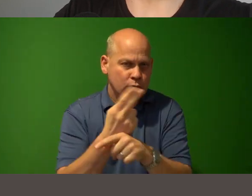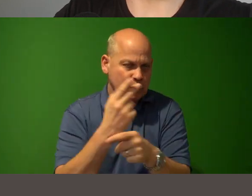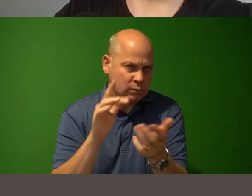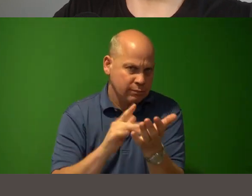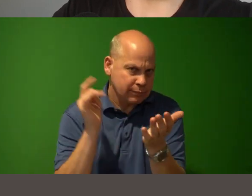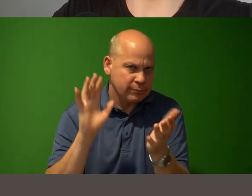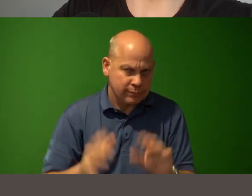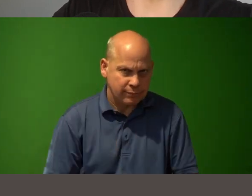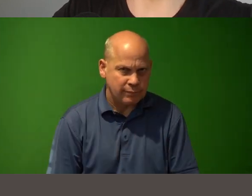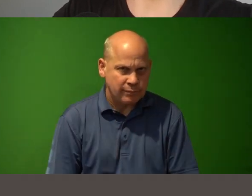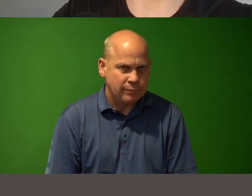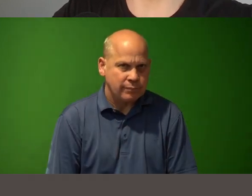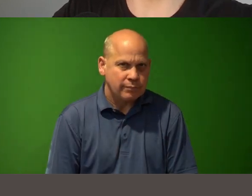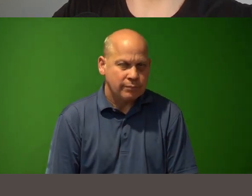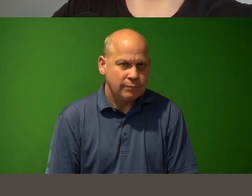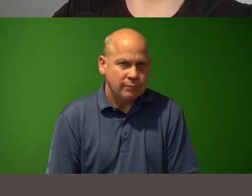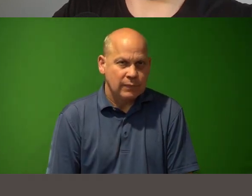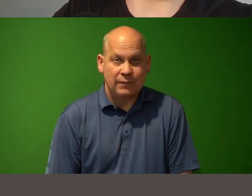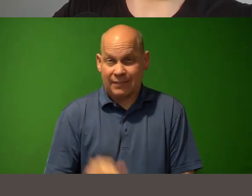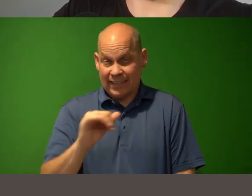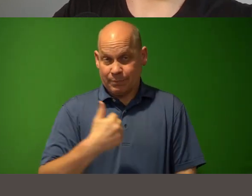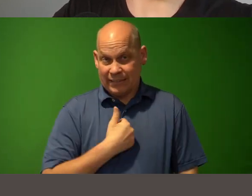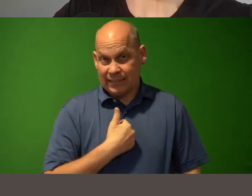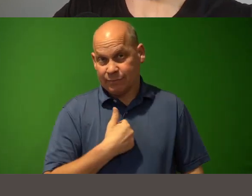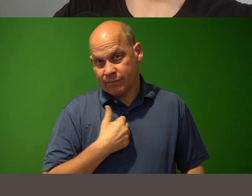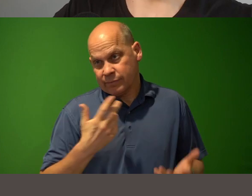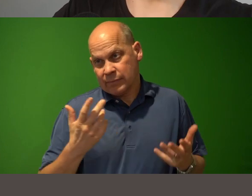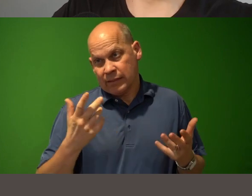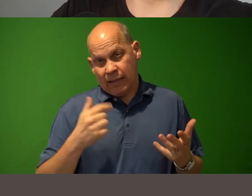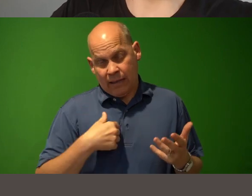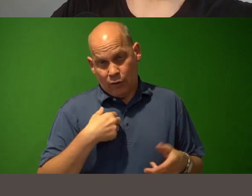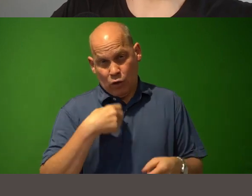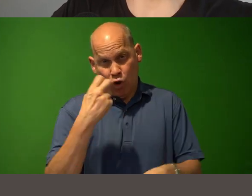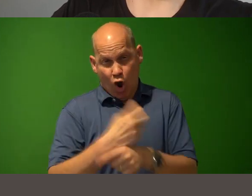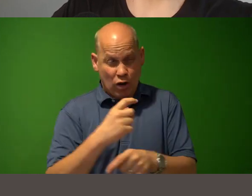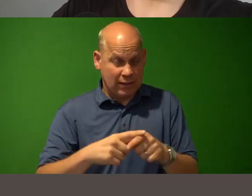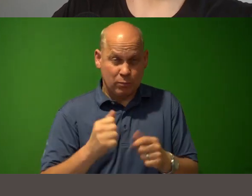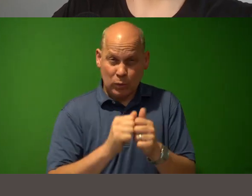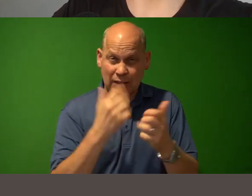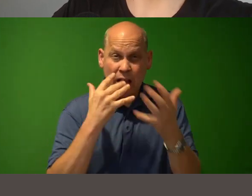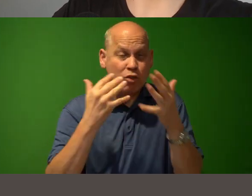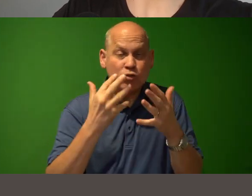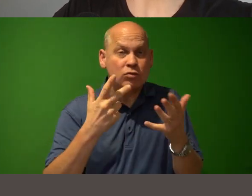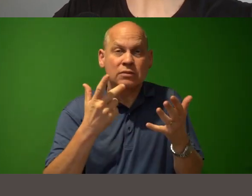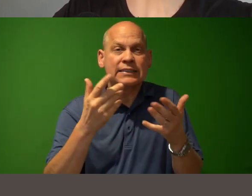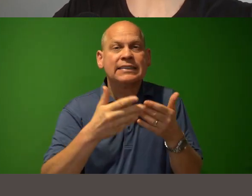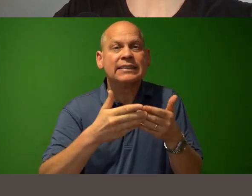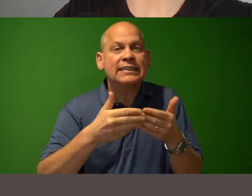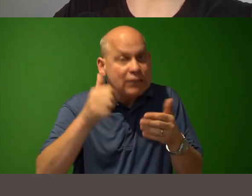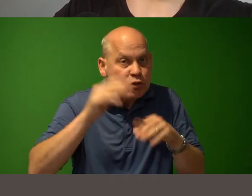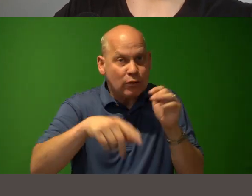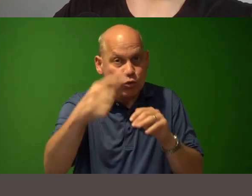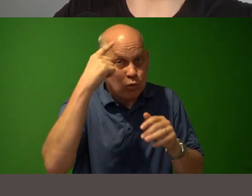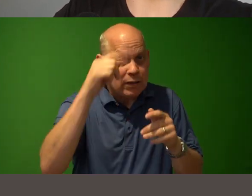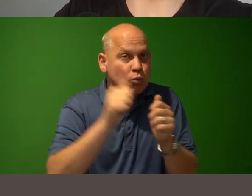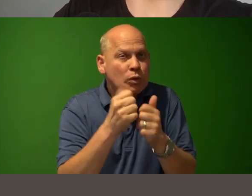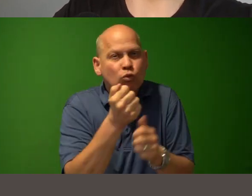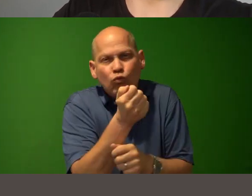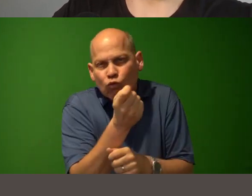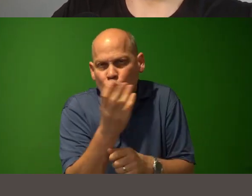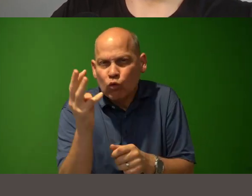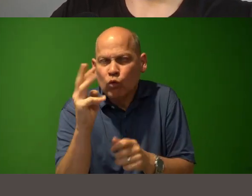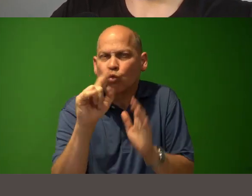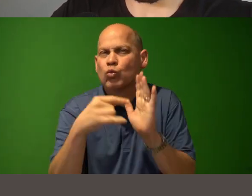And for those like myself who had a hard time with colors, it's easier than you think with a few examples.